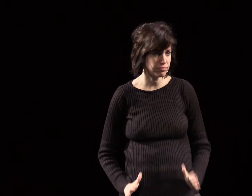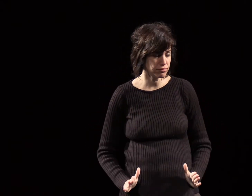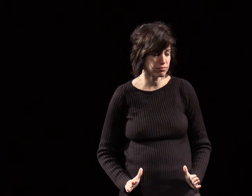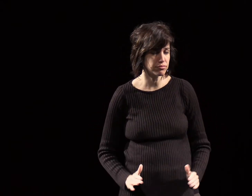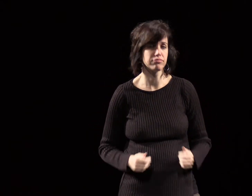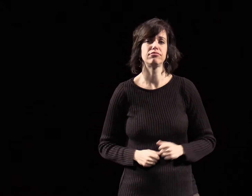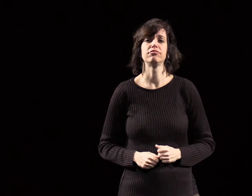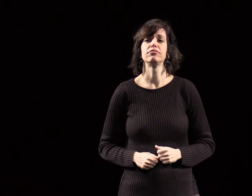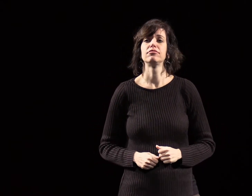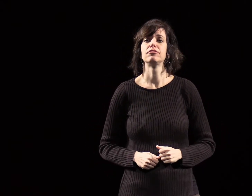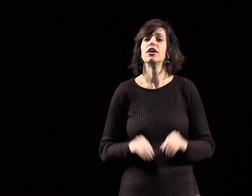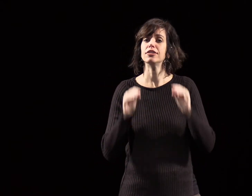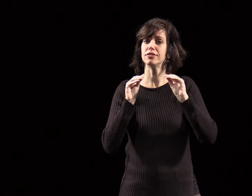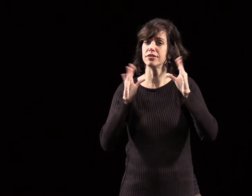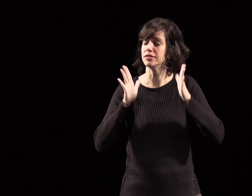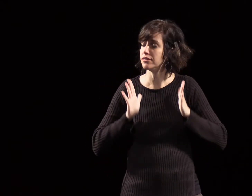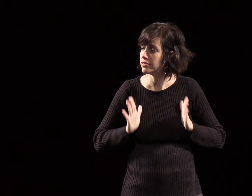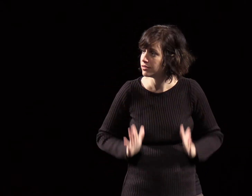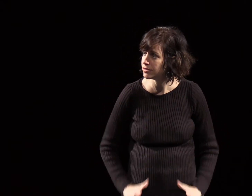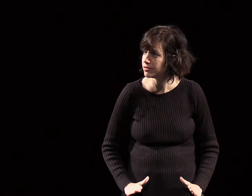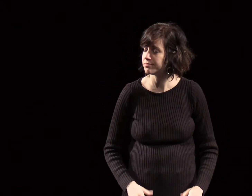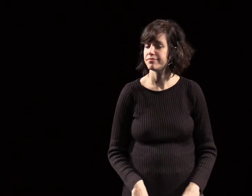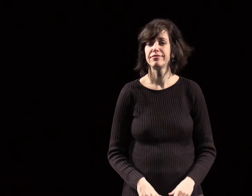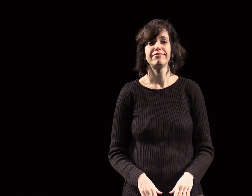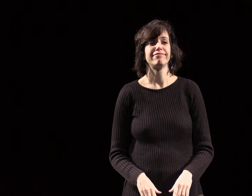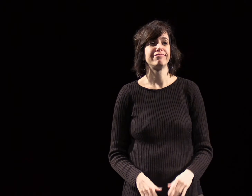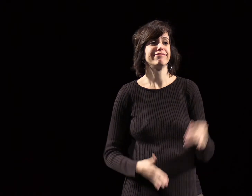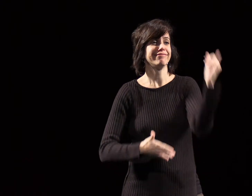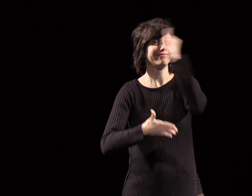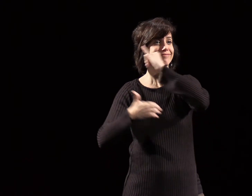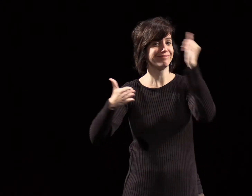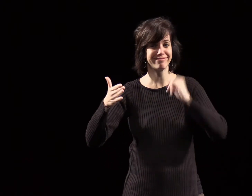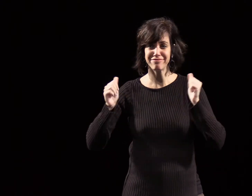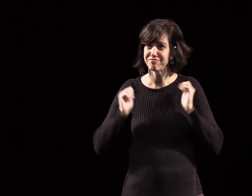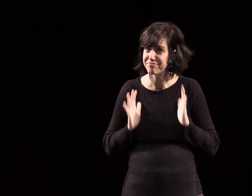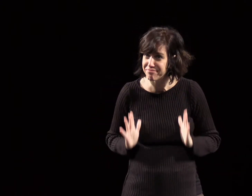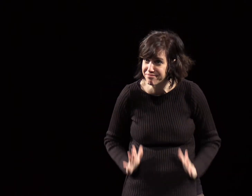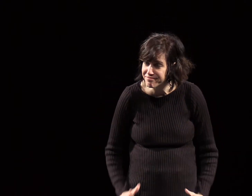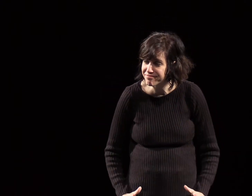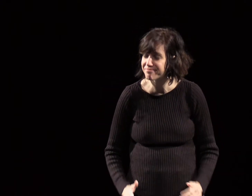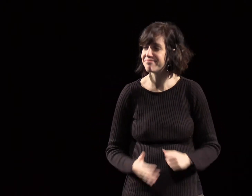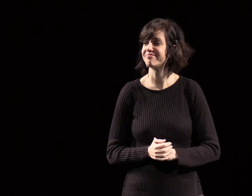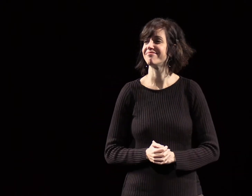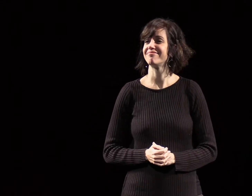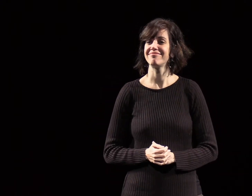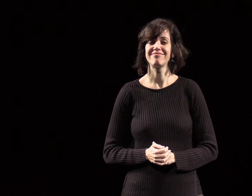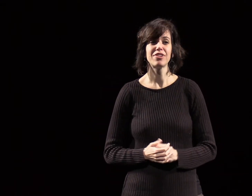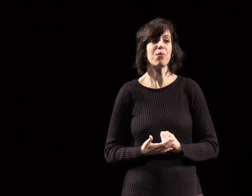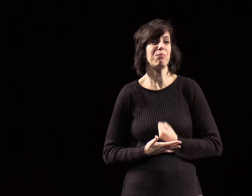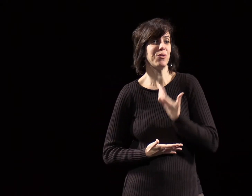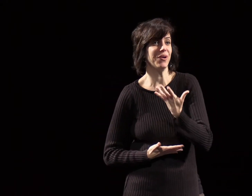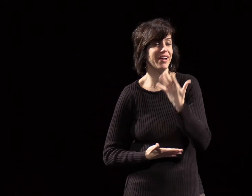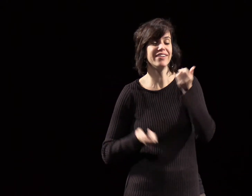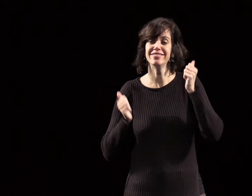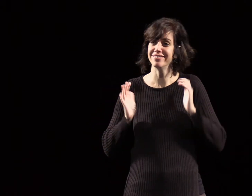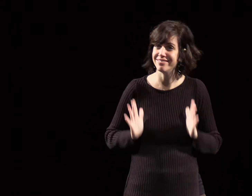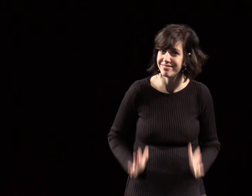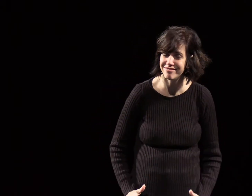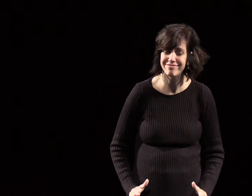Now, I'm an actor, an educator, an artist, a poet.